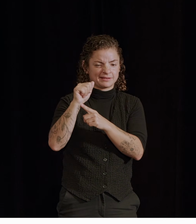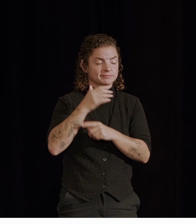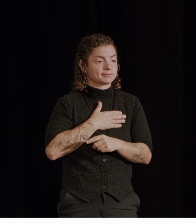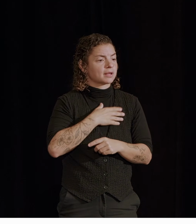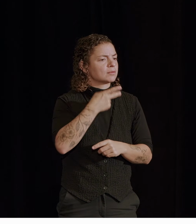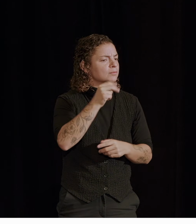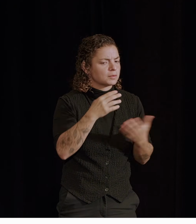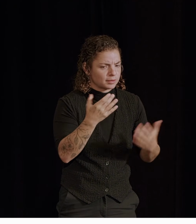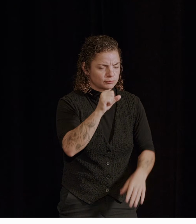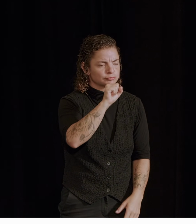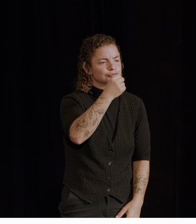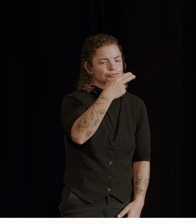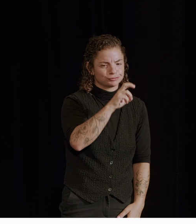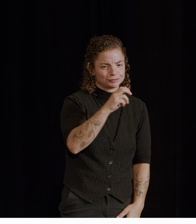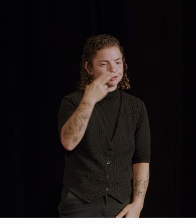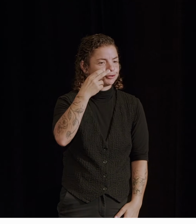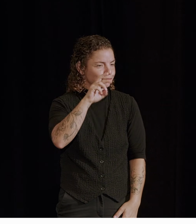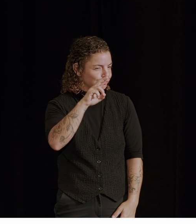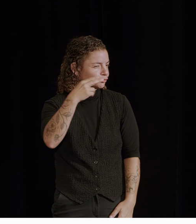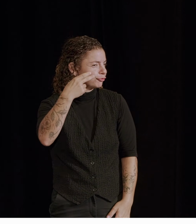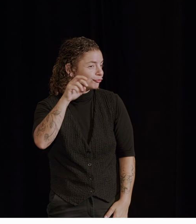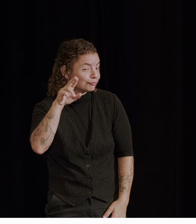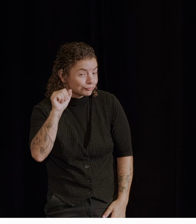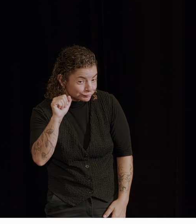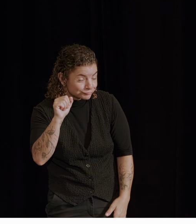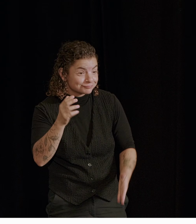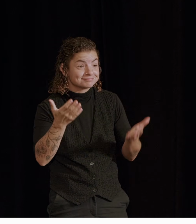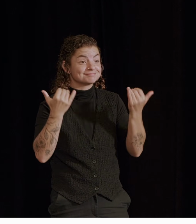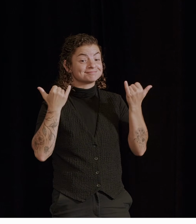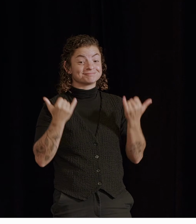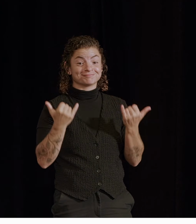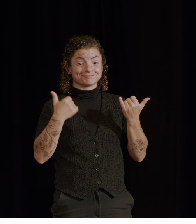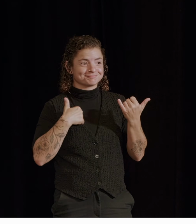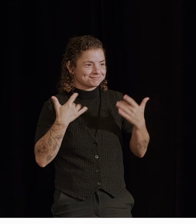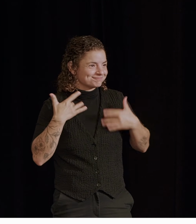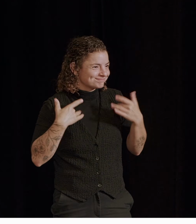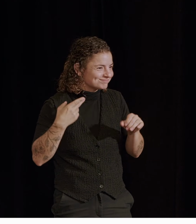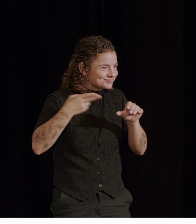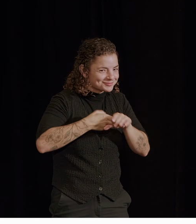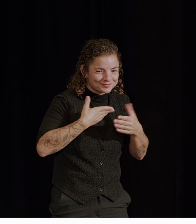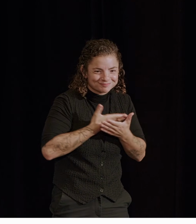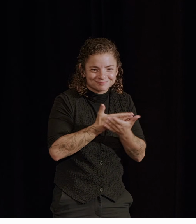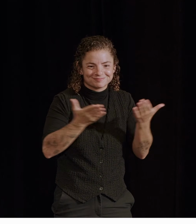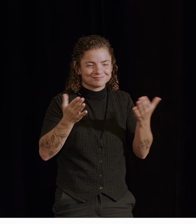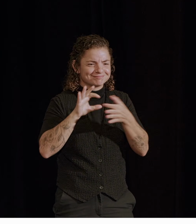Today, I am thrilled to be in a room where accessibility is taking center stage.